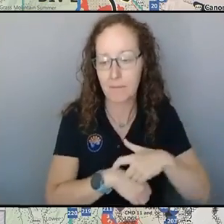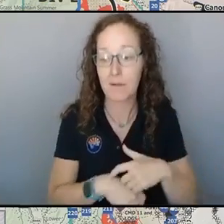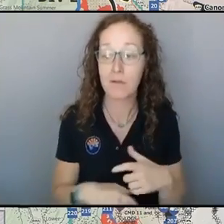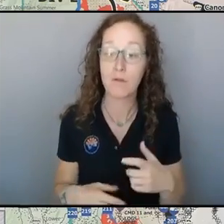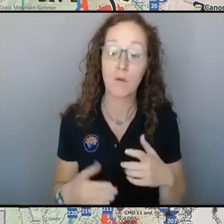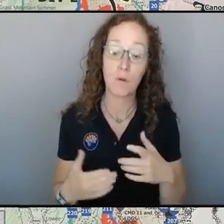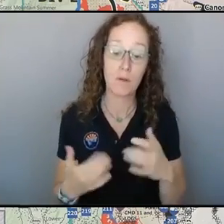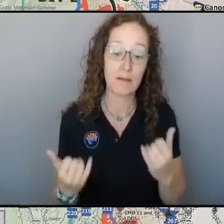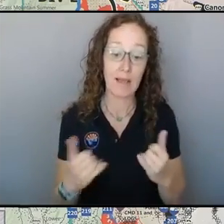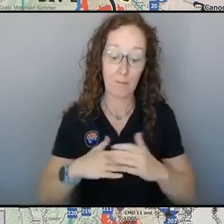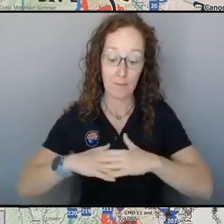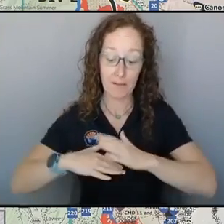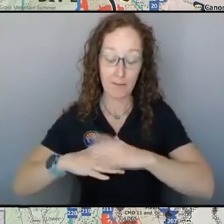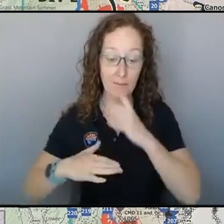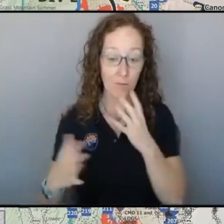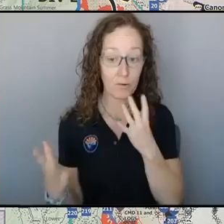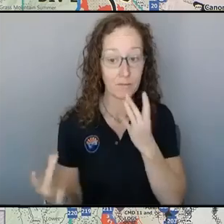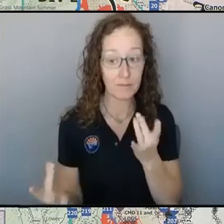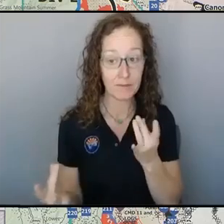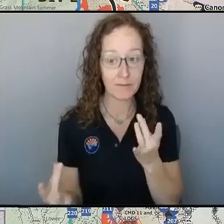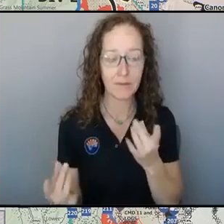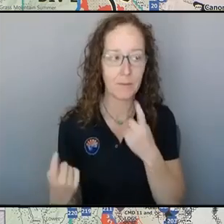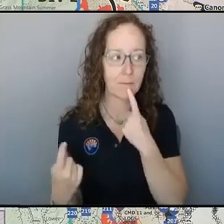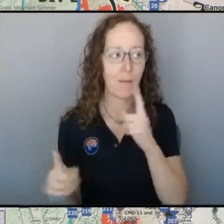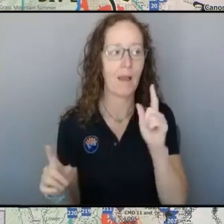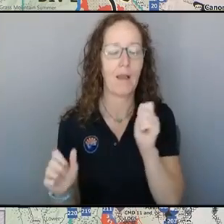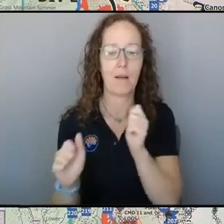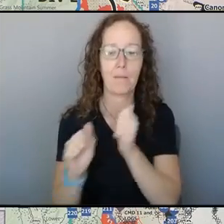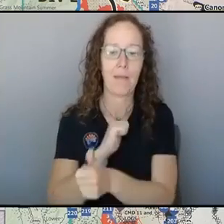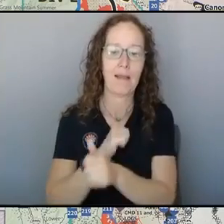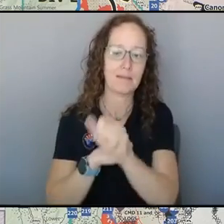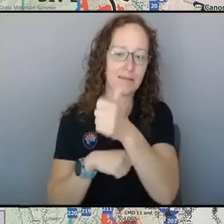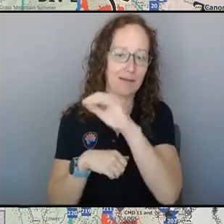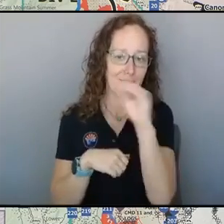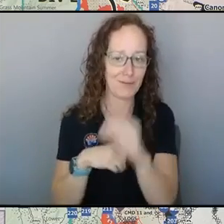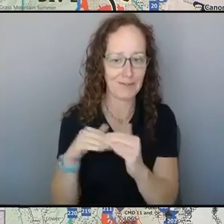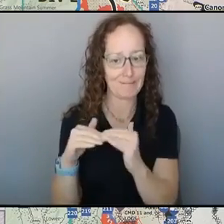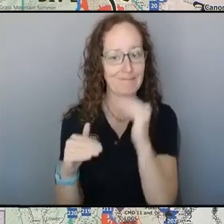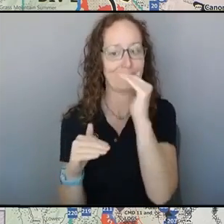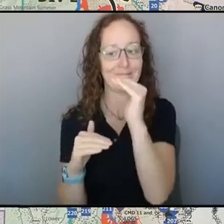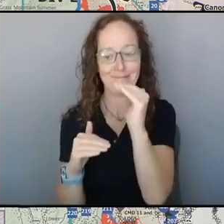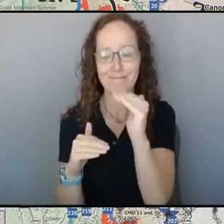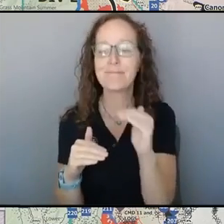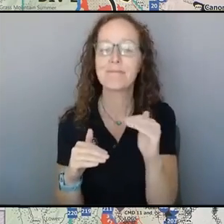of that single digit persuasion, but we may still have a few here and there